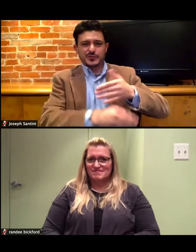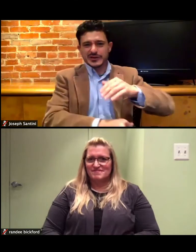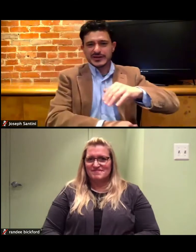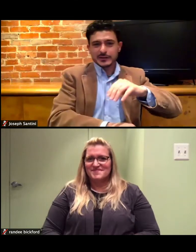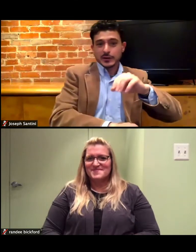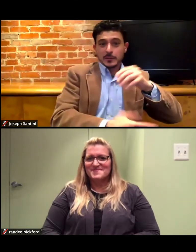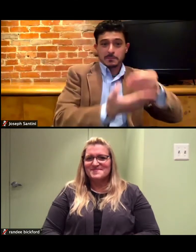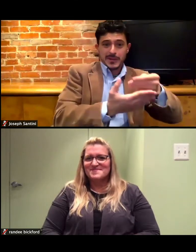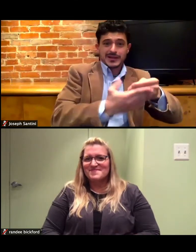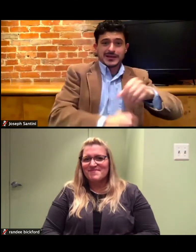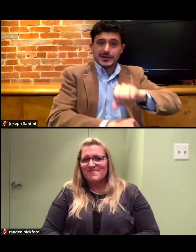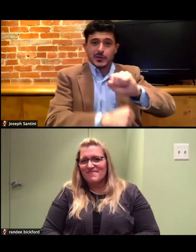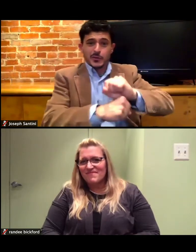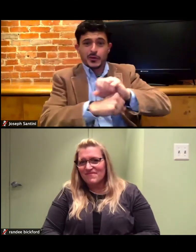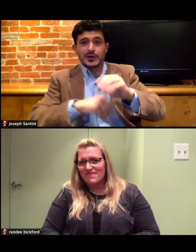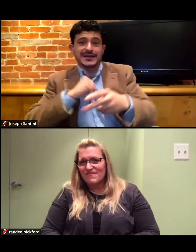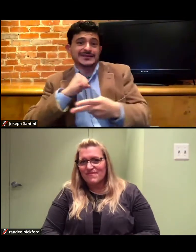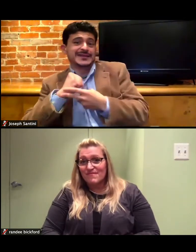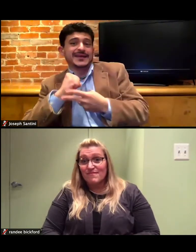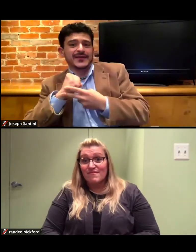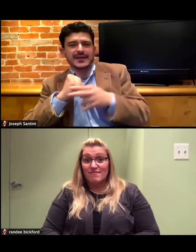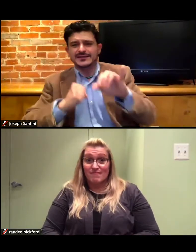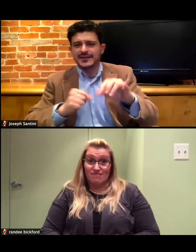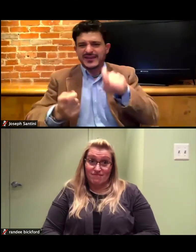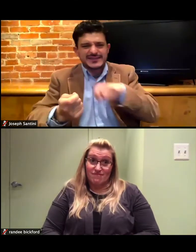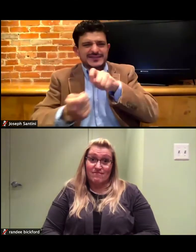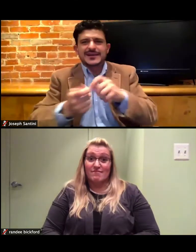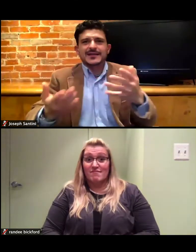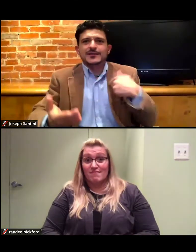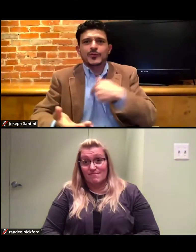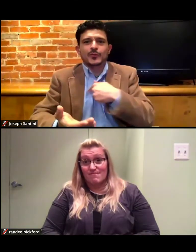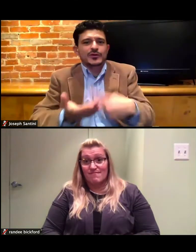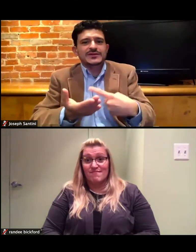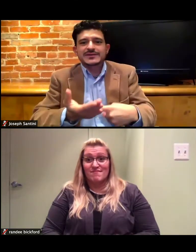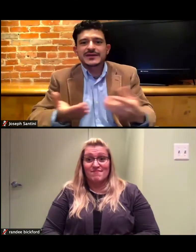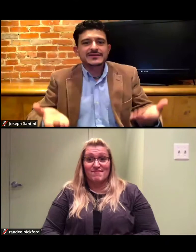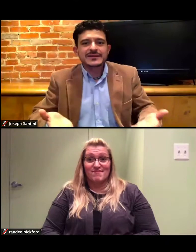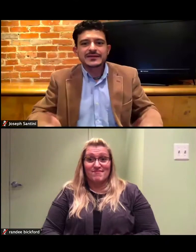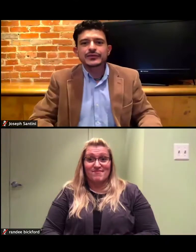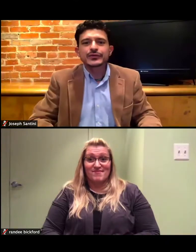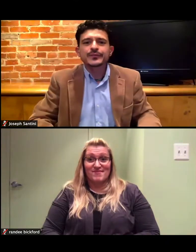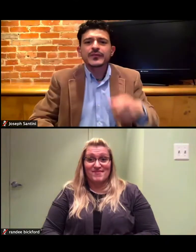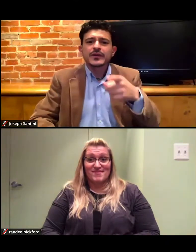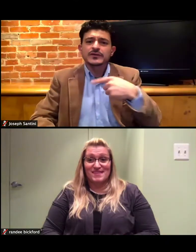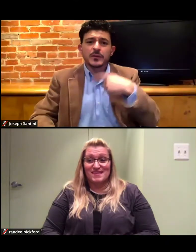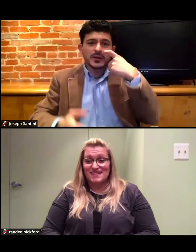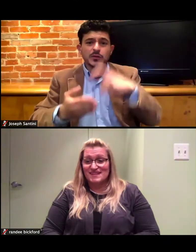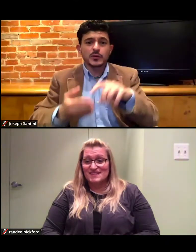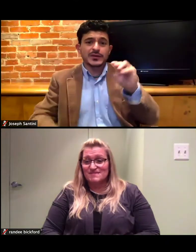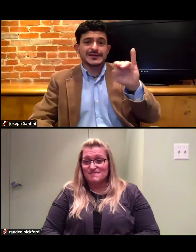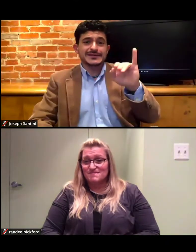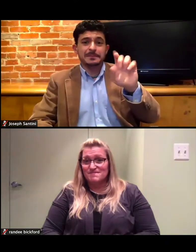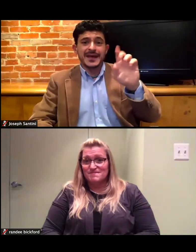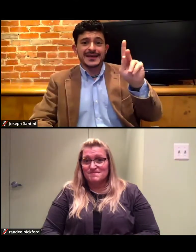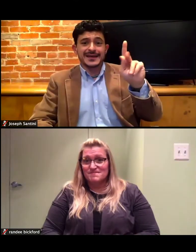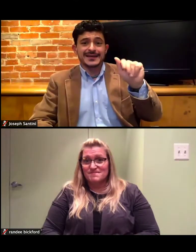What's the relationship between money, work and savings? What are your thoughts? Let's discuss it here.